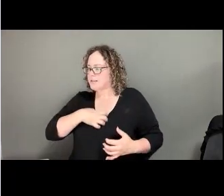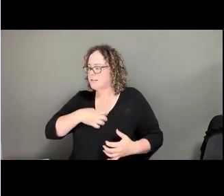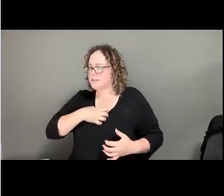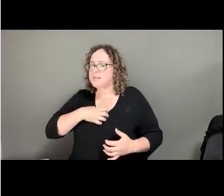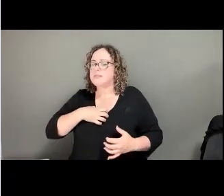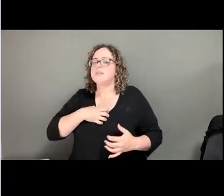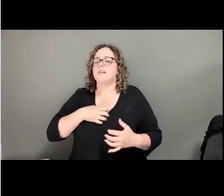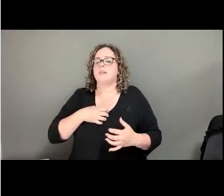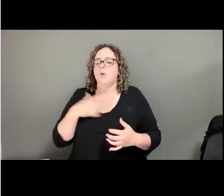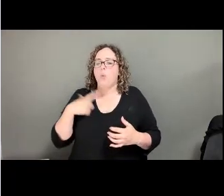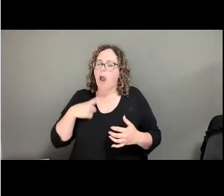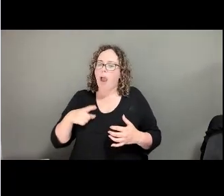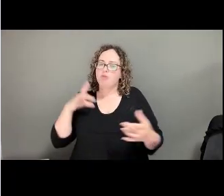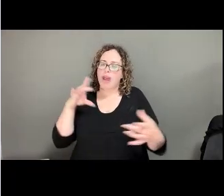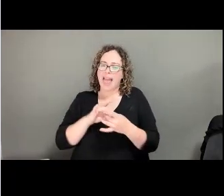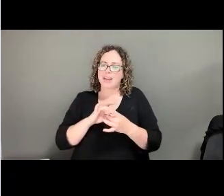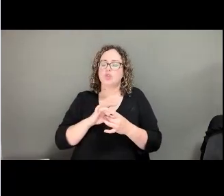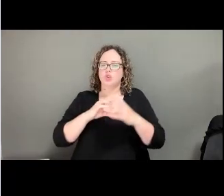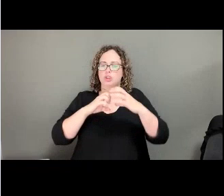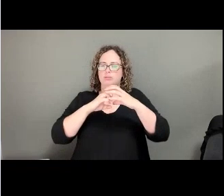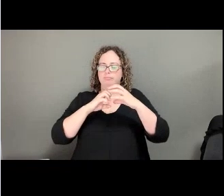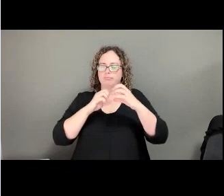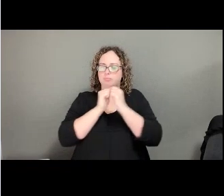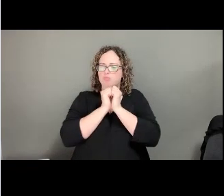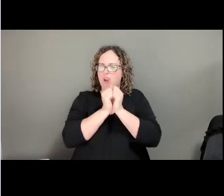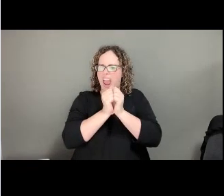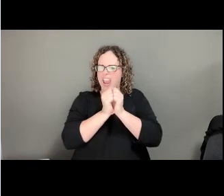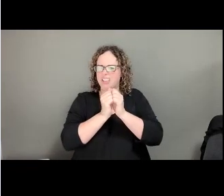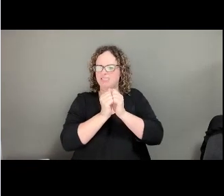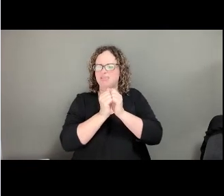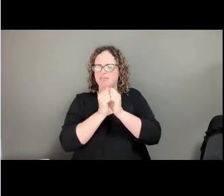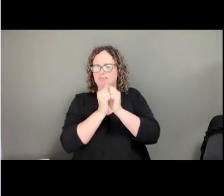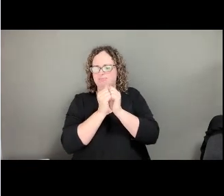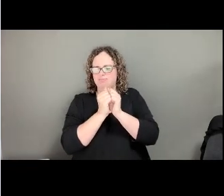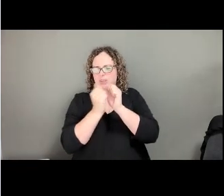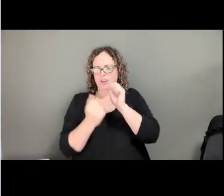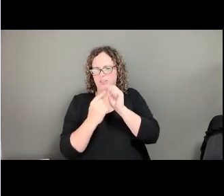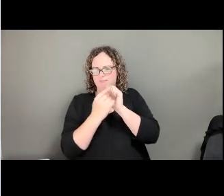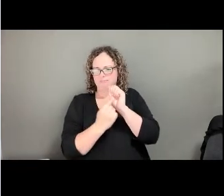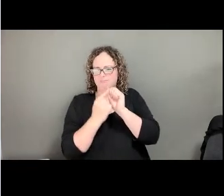So the actually the fancy part of this is, that hyper connectivity between the thalamus.